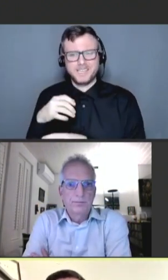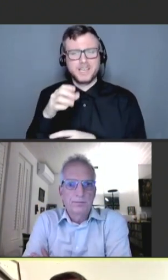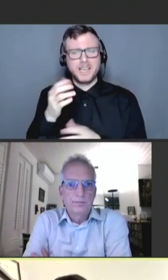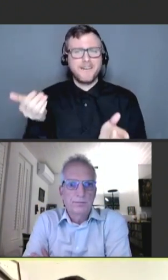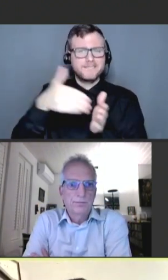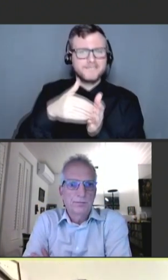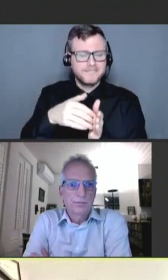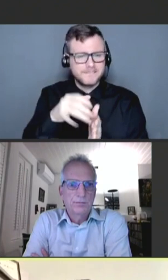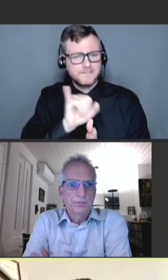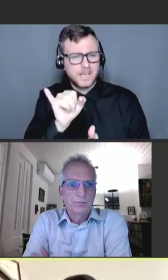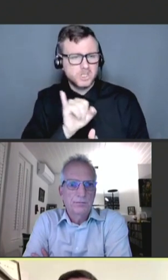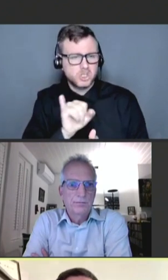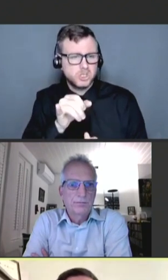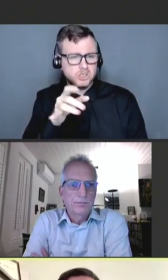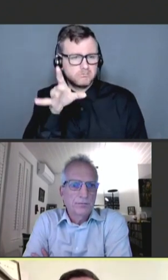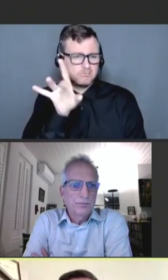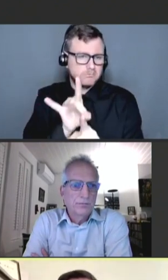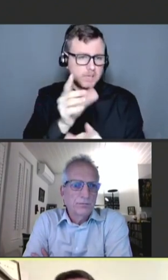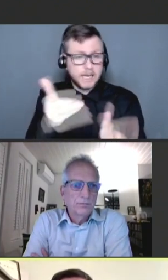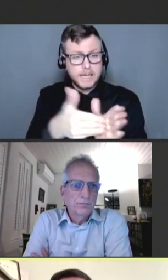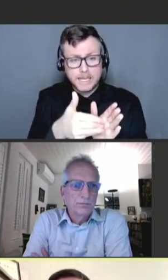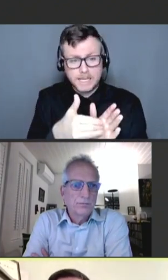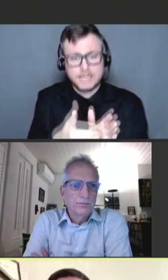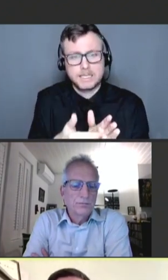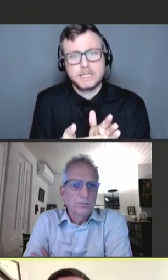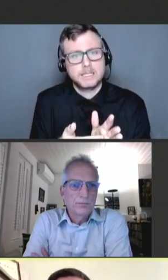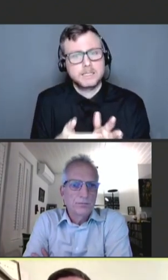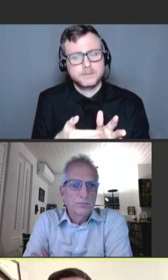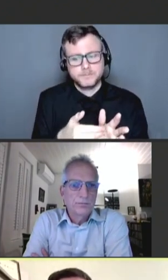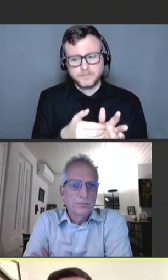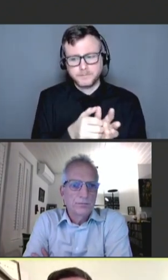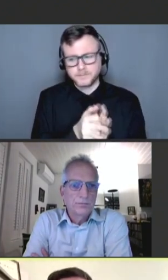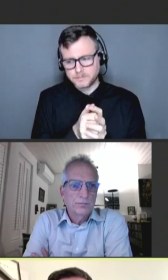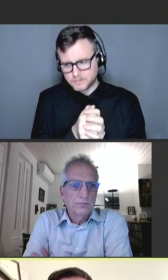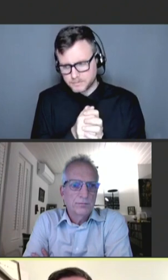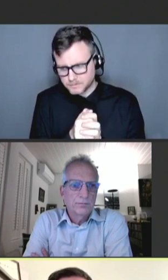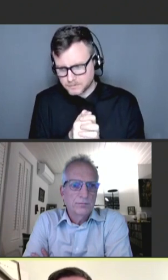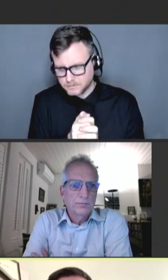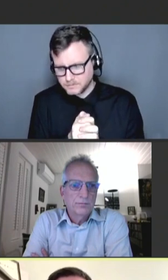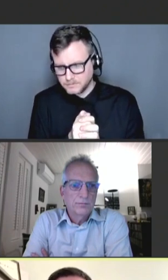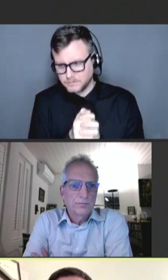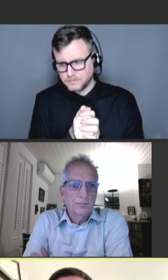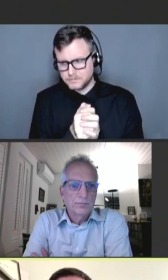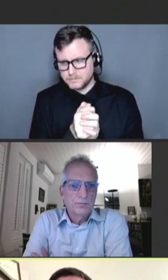is our, you know, analysis published several months ago in Nature Medicine, suggesting that,